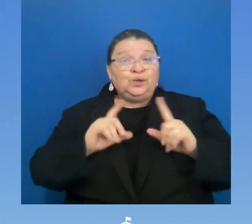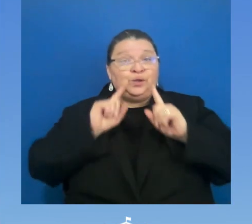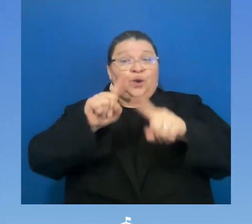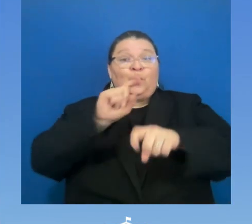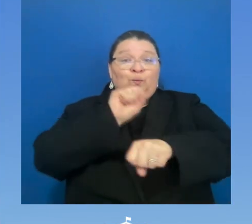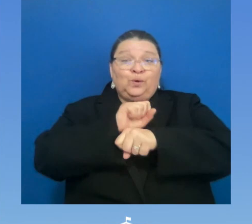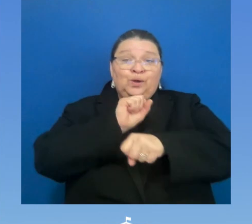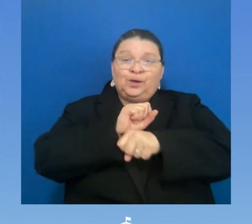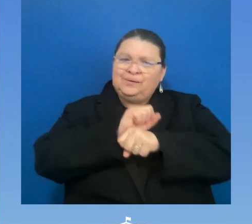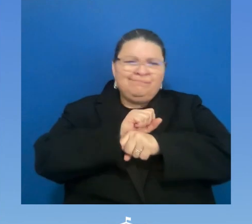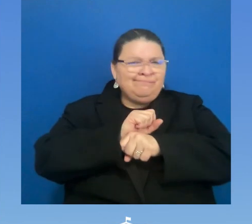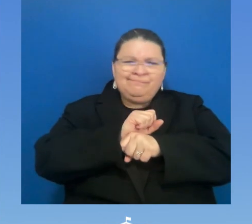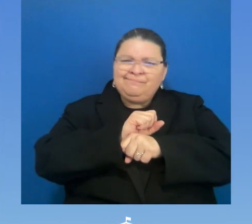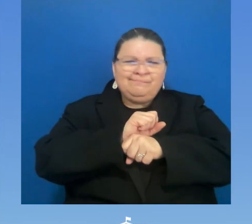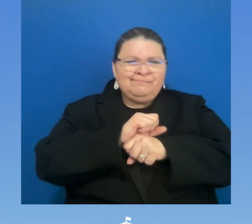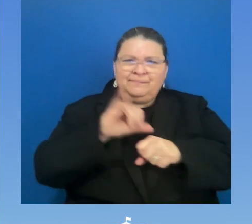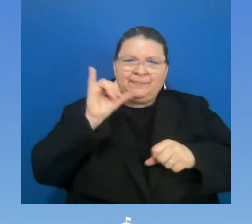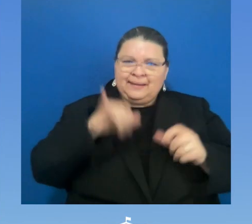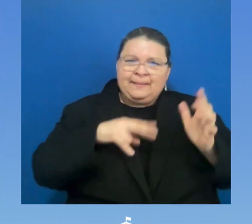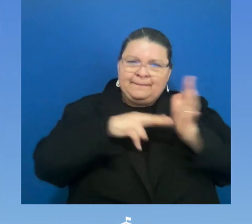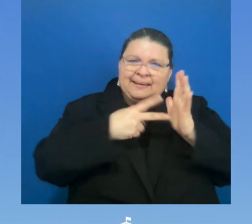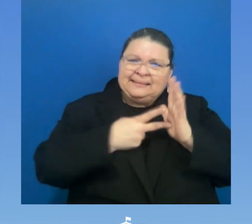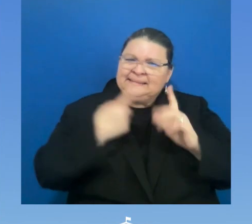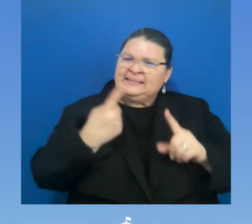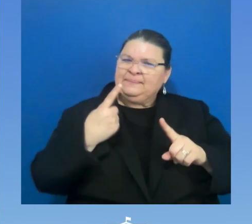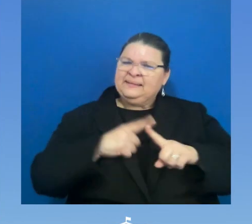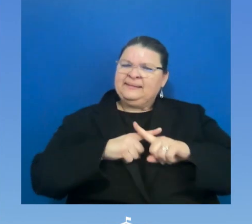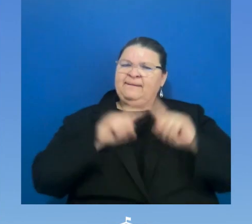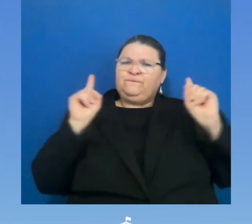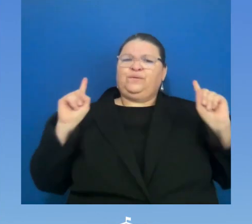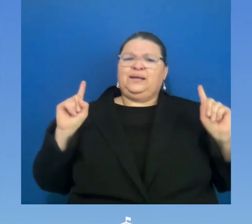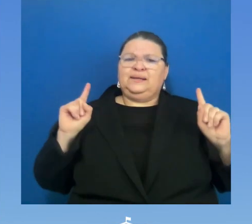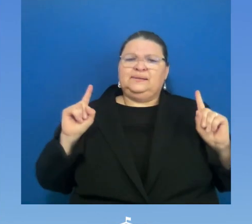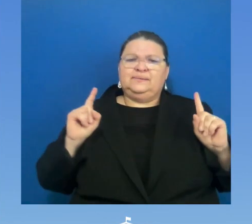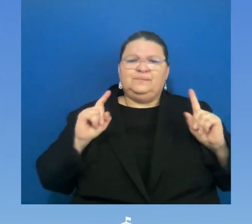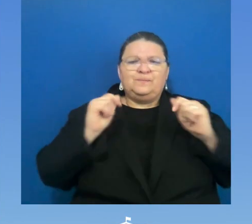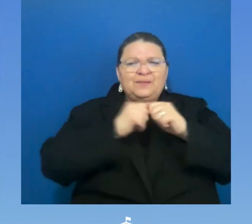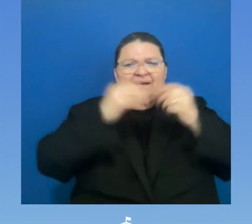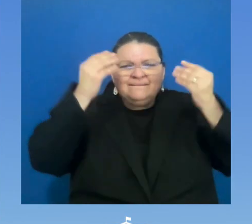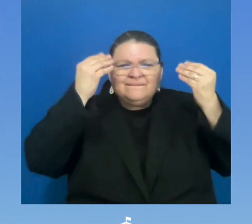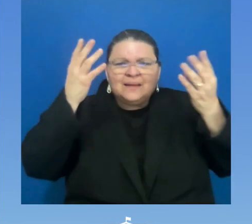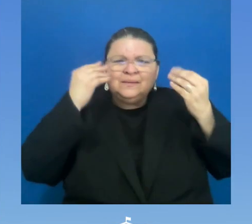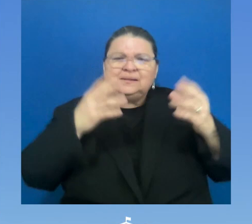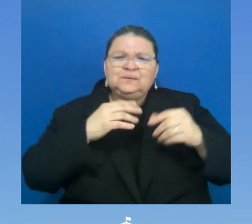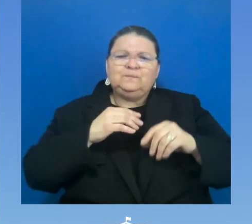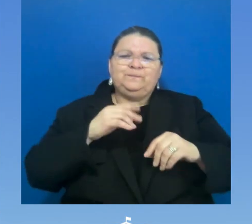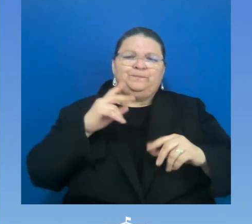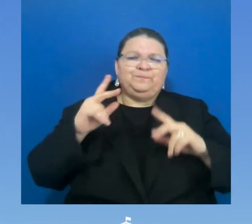This is a this is a major obstacle. How are we going to overcome this? So this is a moment where CEOs really have to look